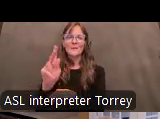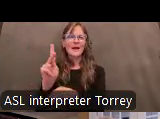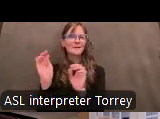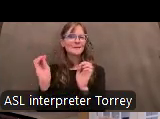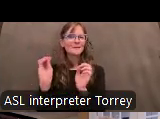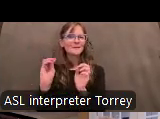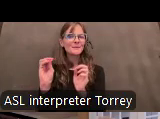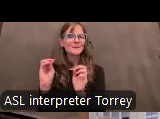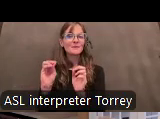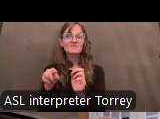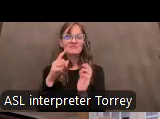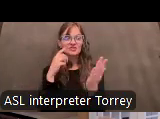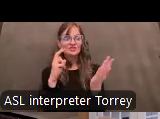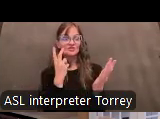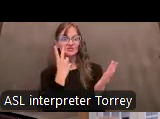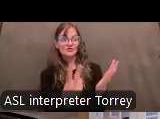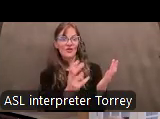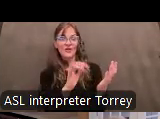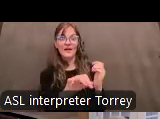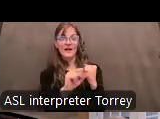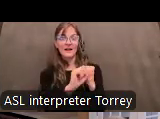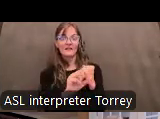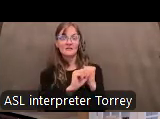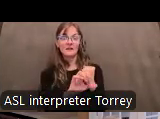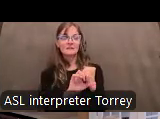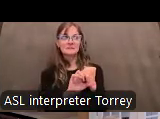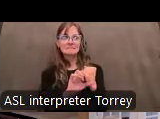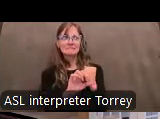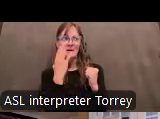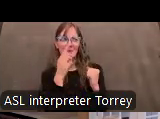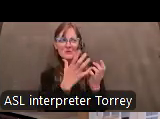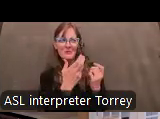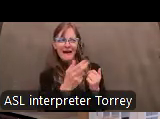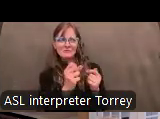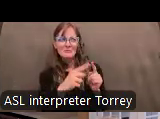who are at midlife, who've been in retail, manufacturing. They want a new start where they can feel